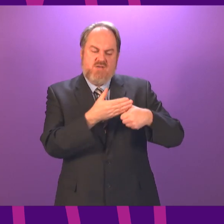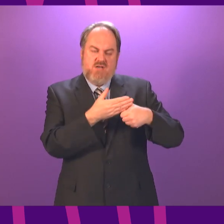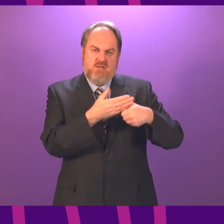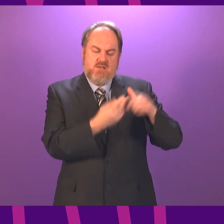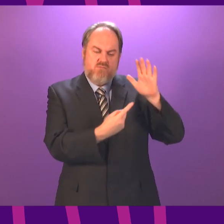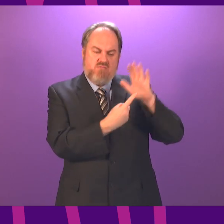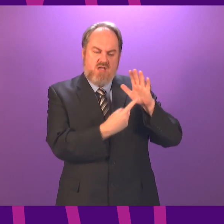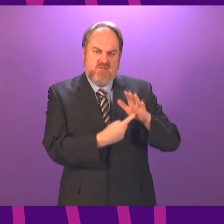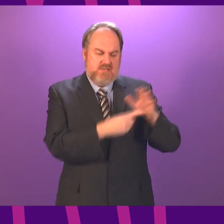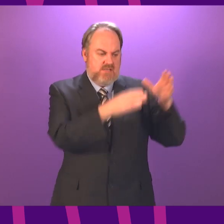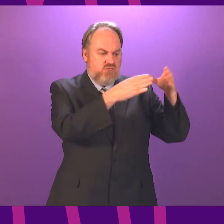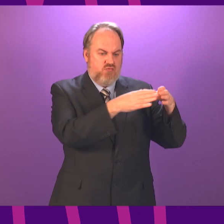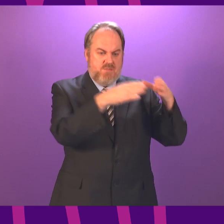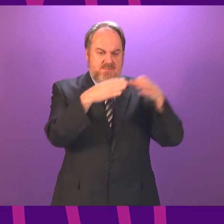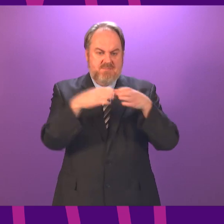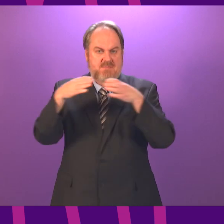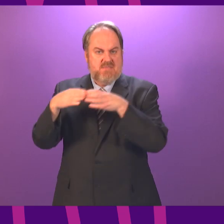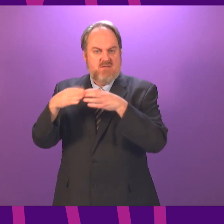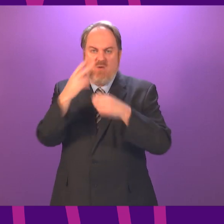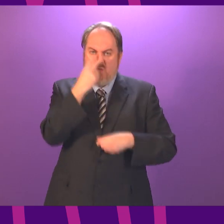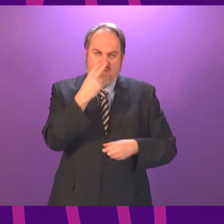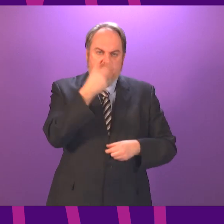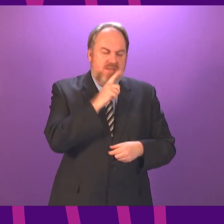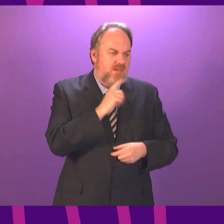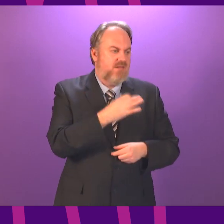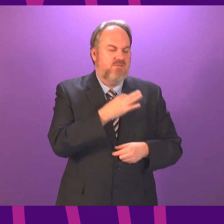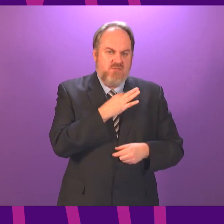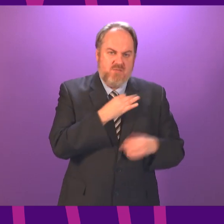but, in the paper that it published at the end of December, it said that occupational